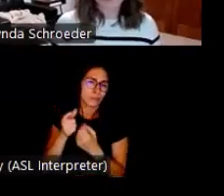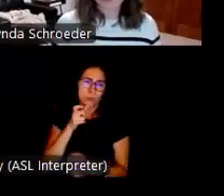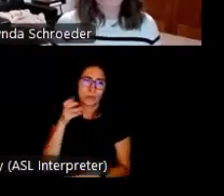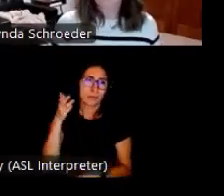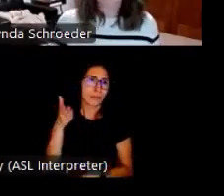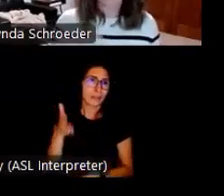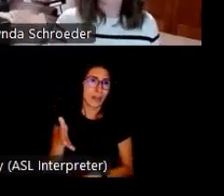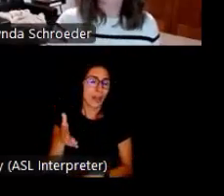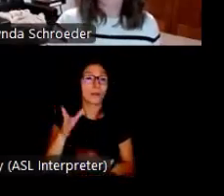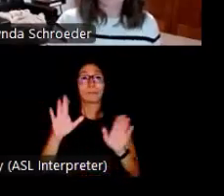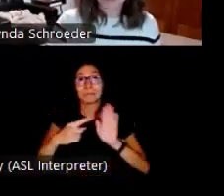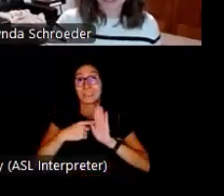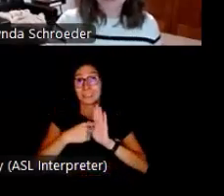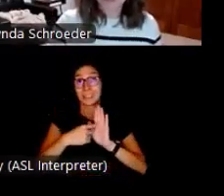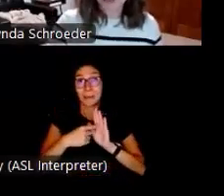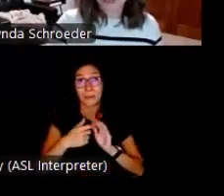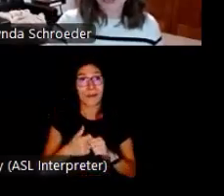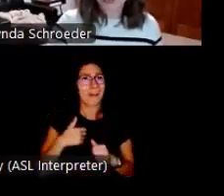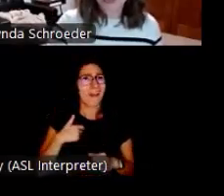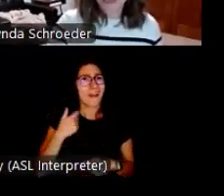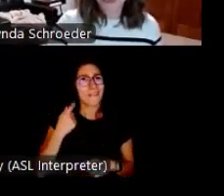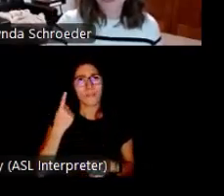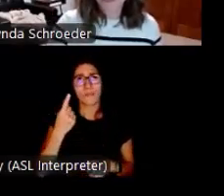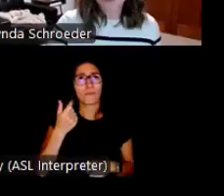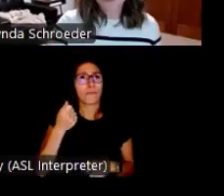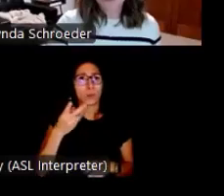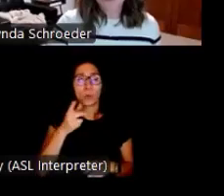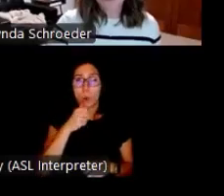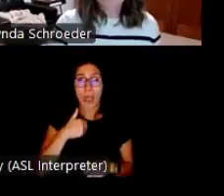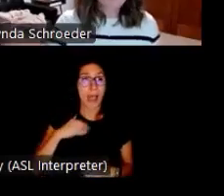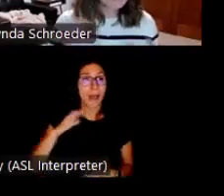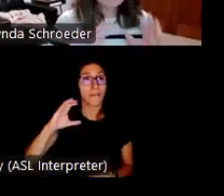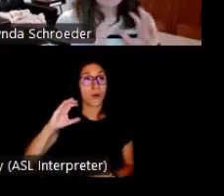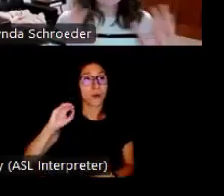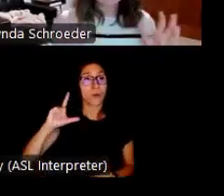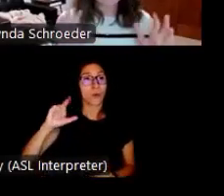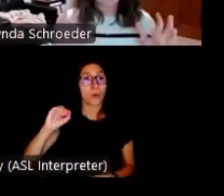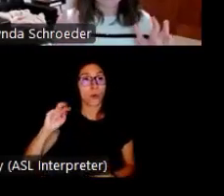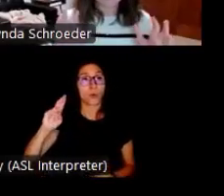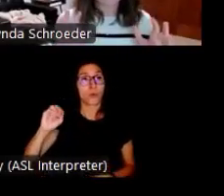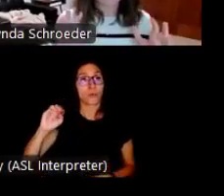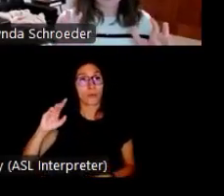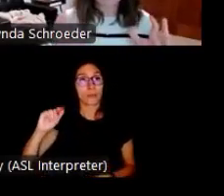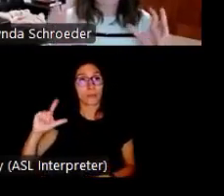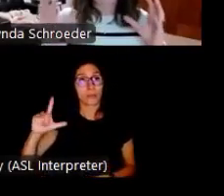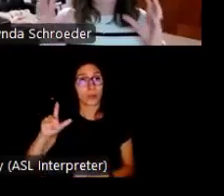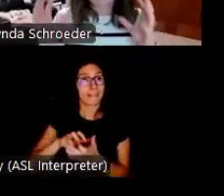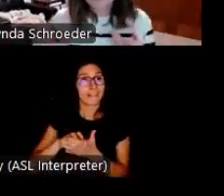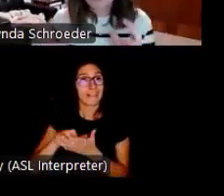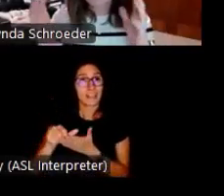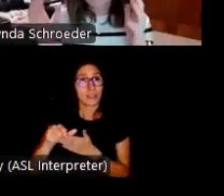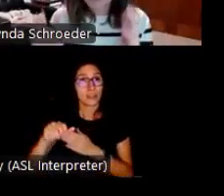have colorectal cancer screening coalitions, not even specific to cancer broadly, but literally focused